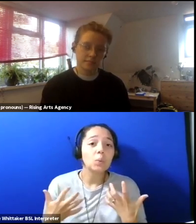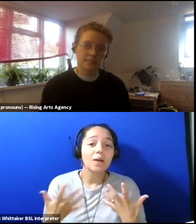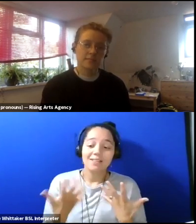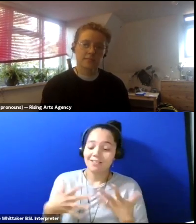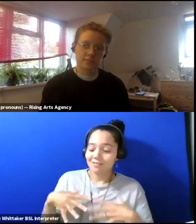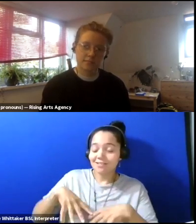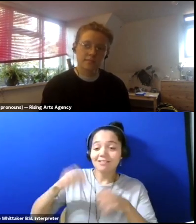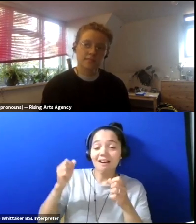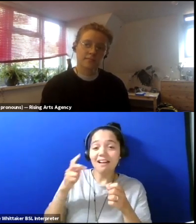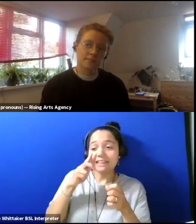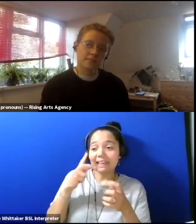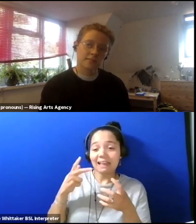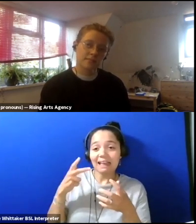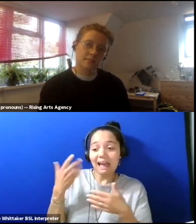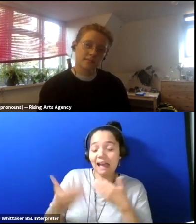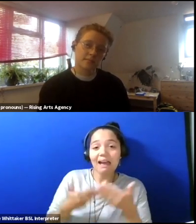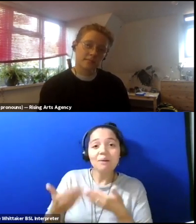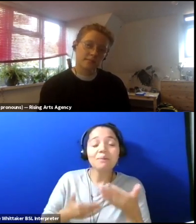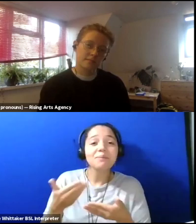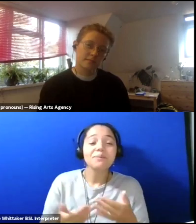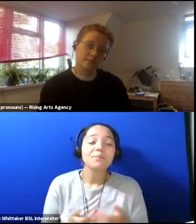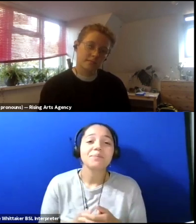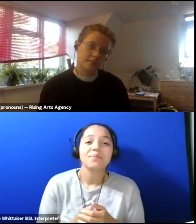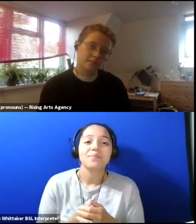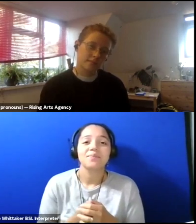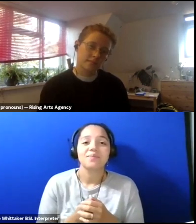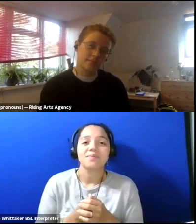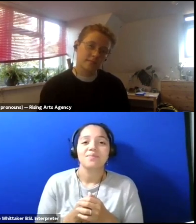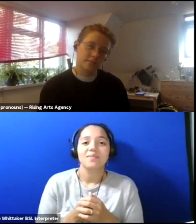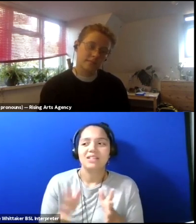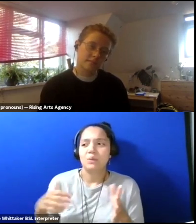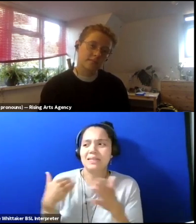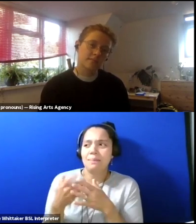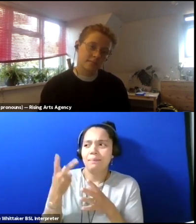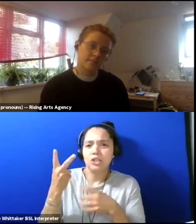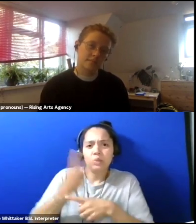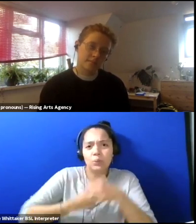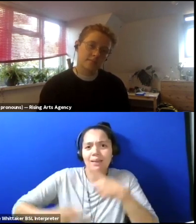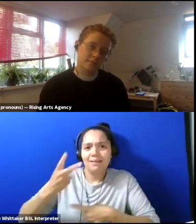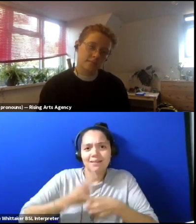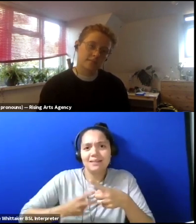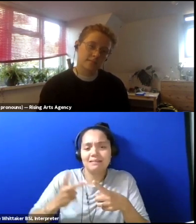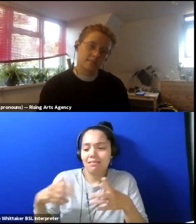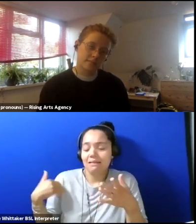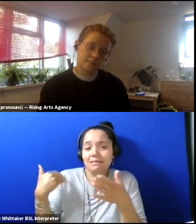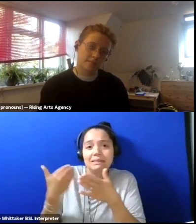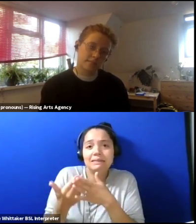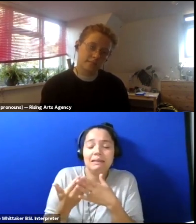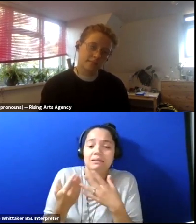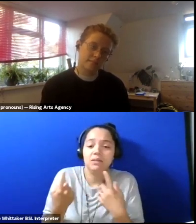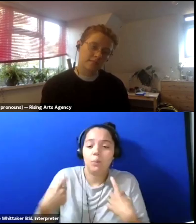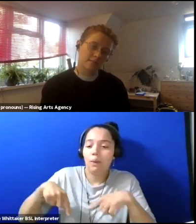And since, maybe this was two years ago, and since we've tried to have a bit more